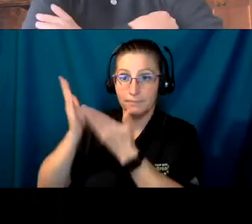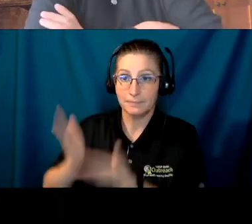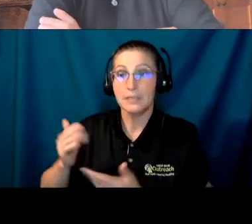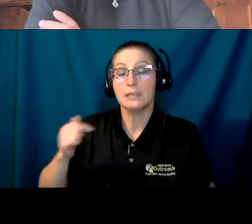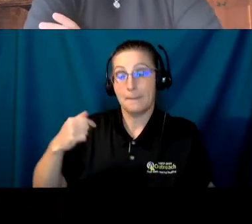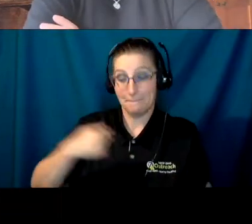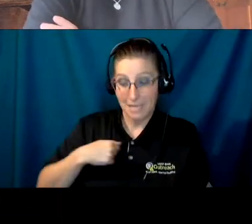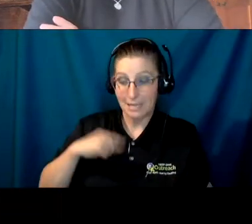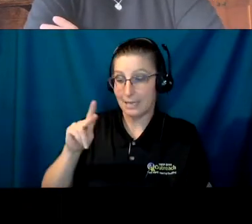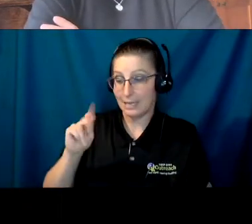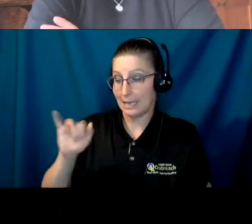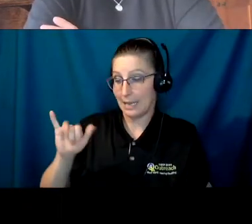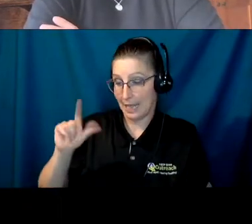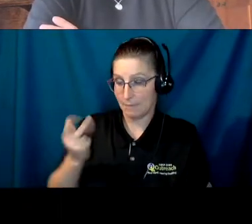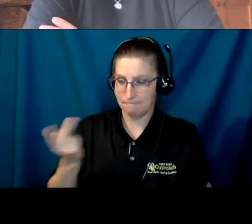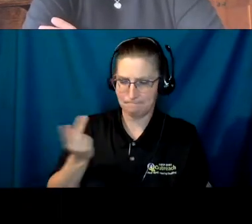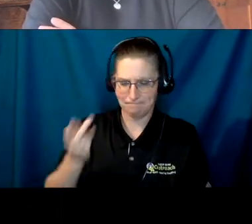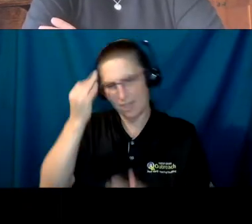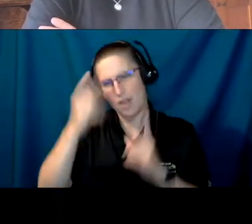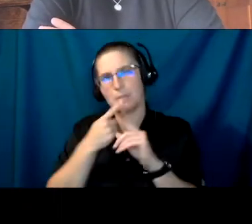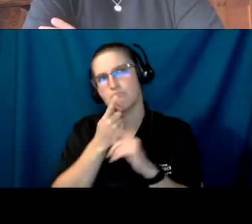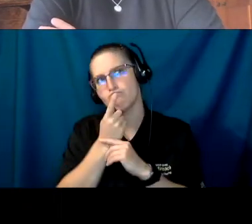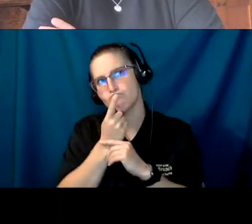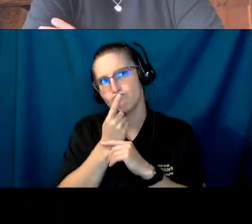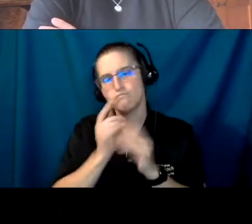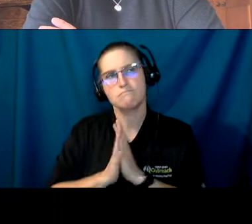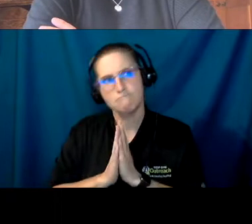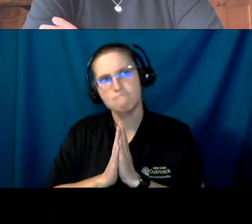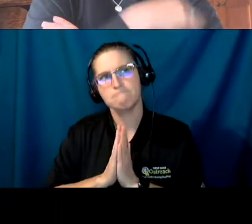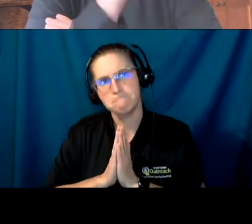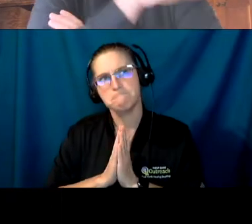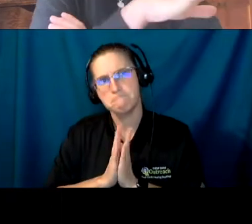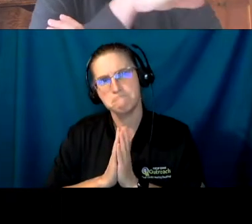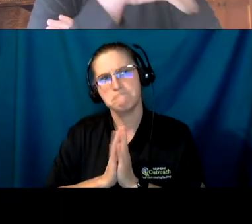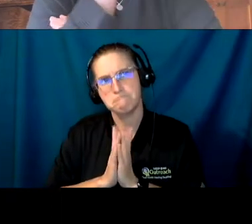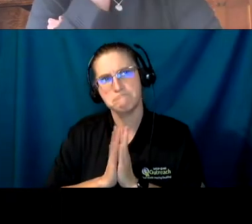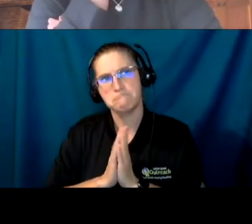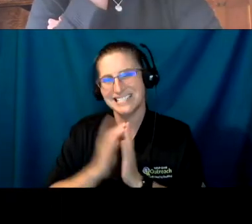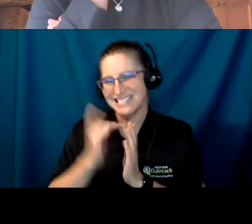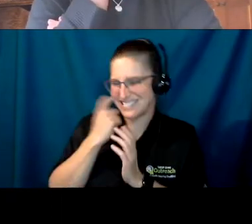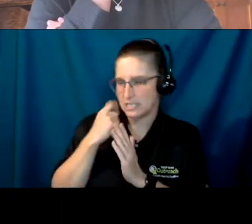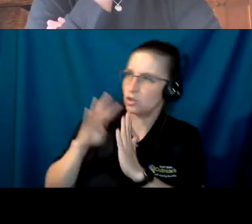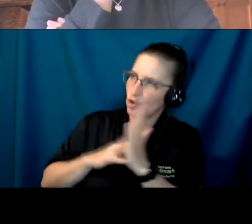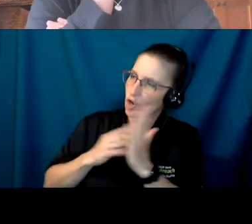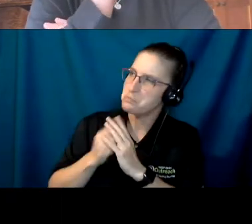about as we were thinking about that chart I just showed you and thinking about you know,